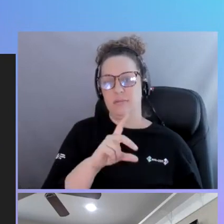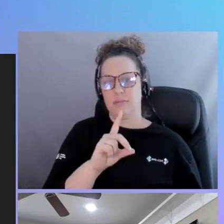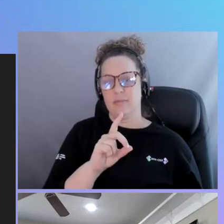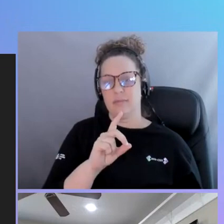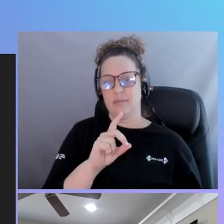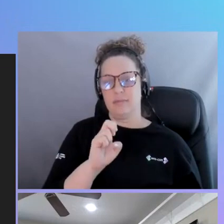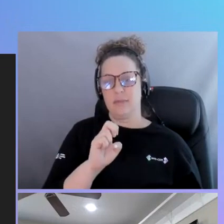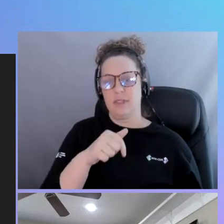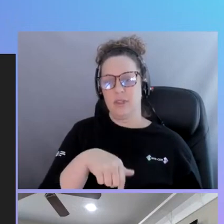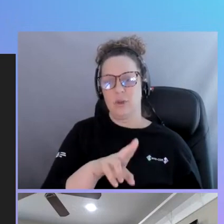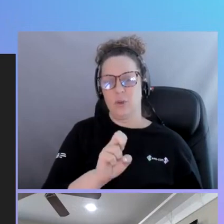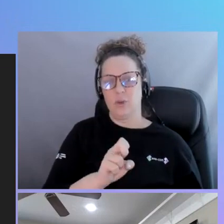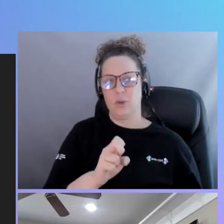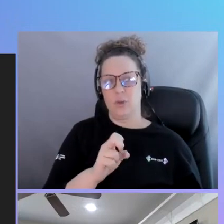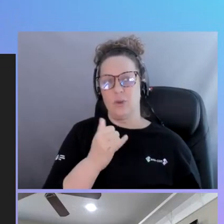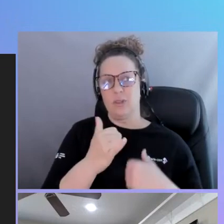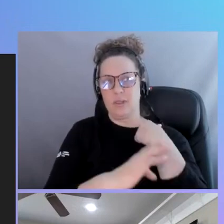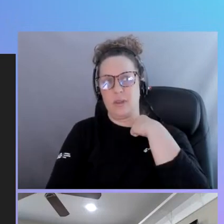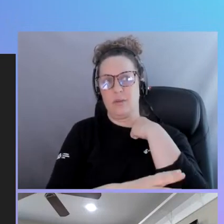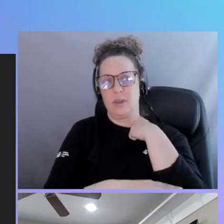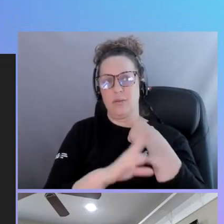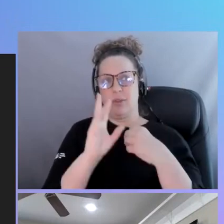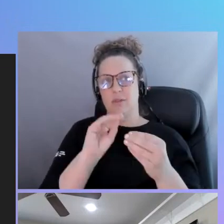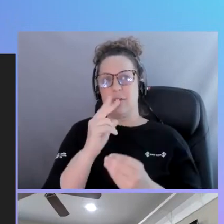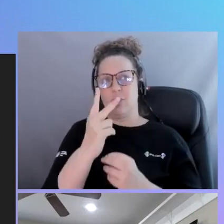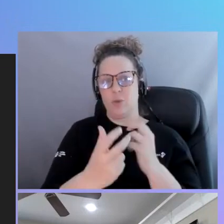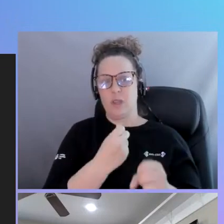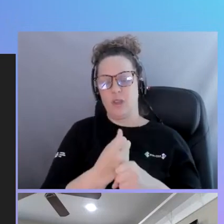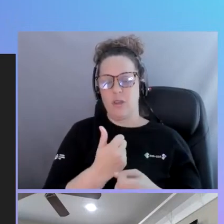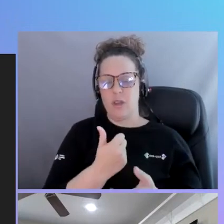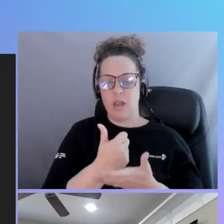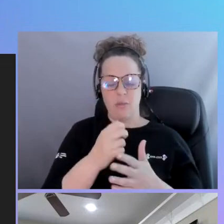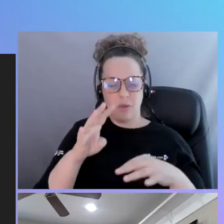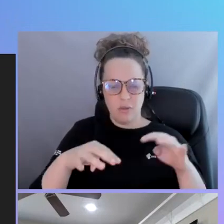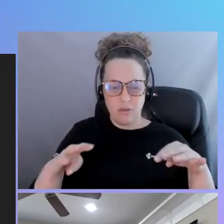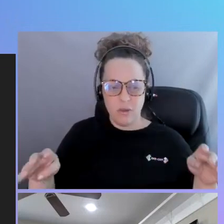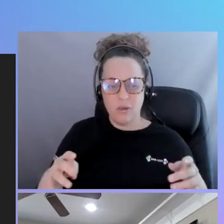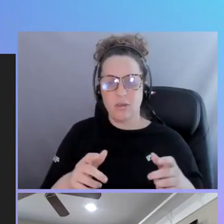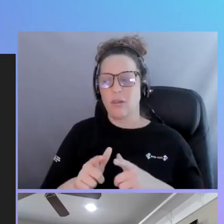uh, helping a variety of large and smaller organizations shift